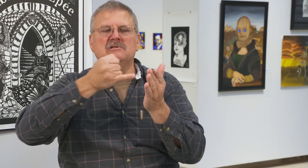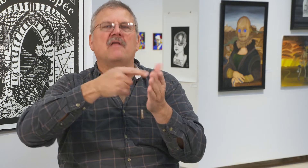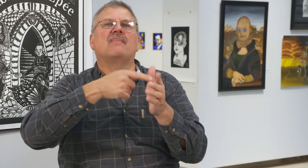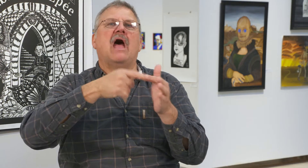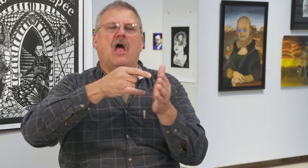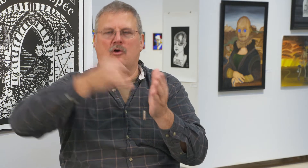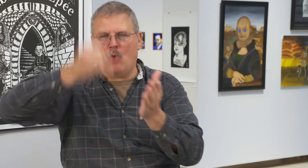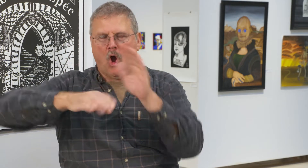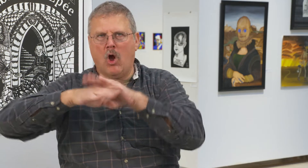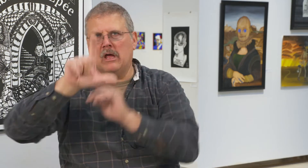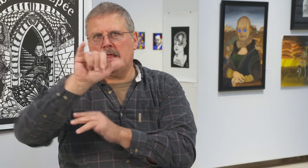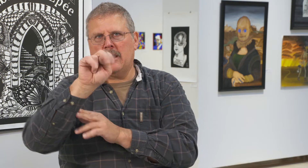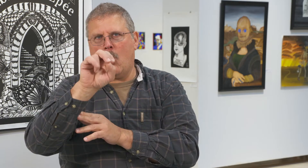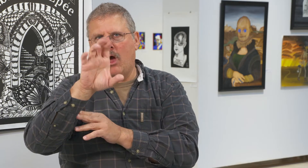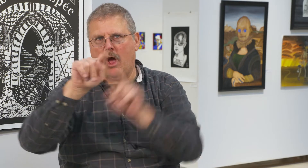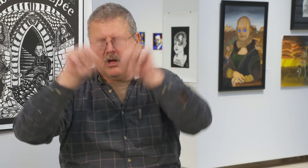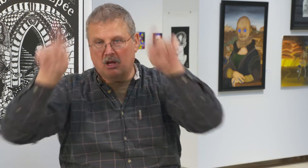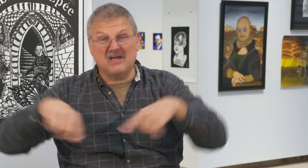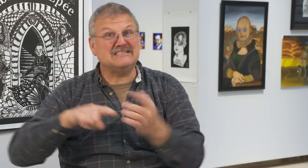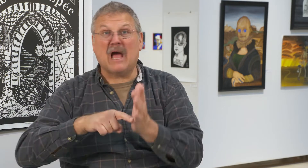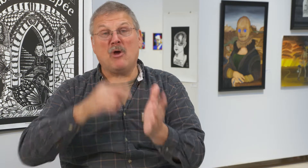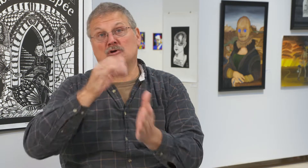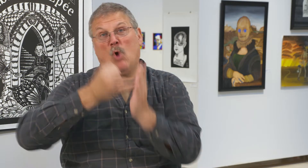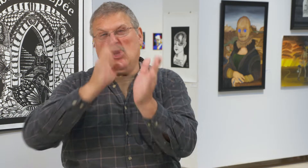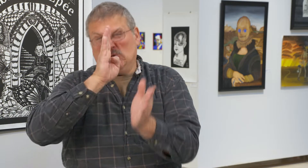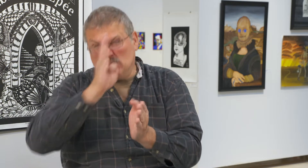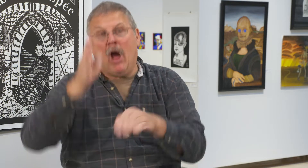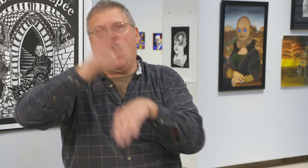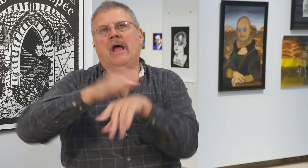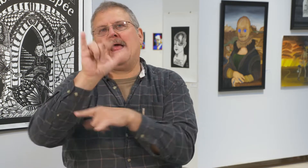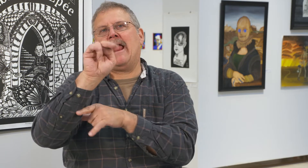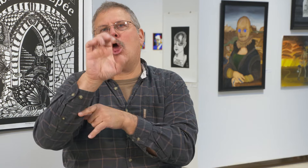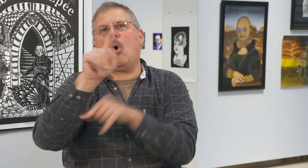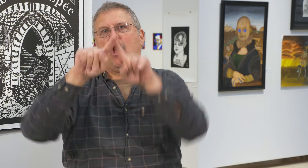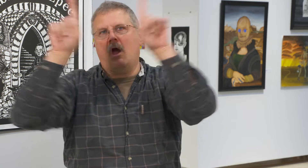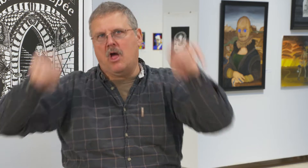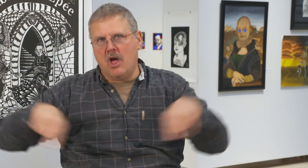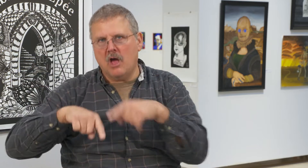I start with a rough sketch and then I draw on the linocut block. You can draw right on the block